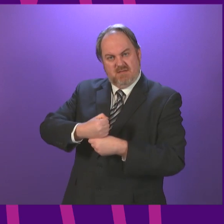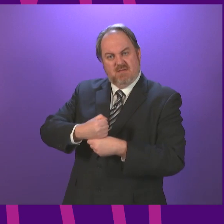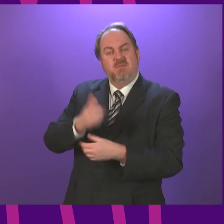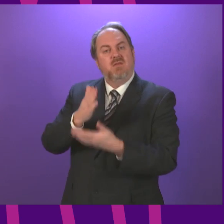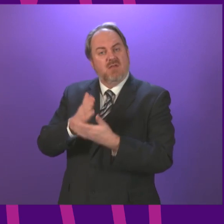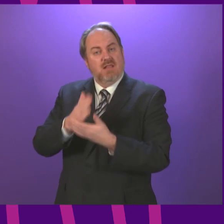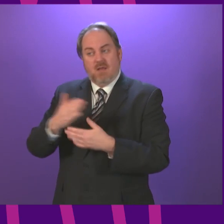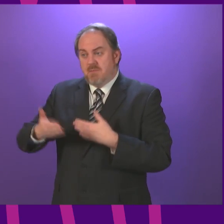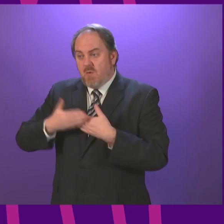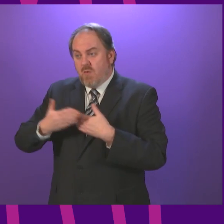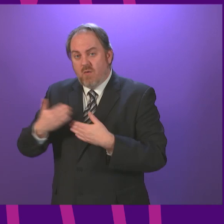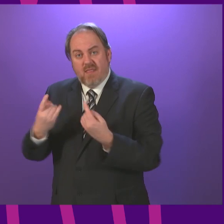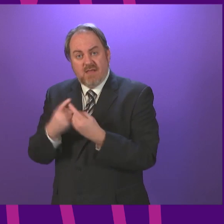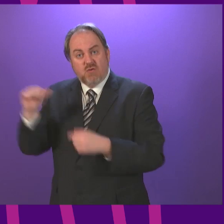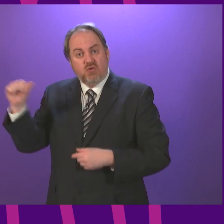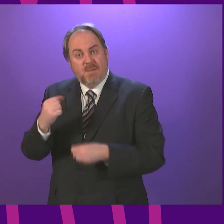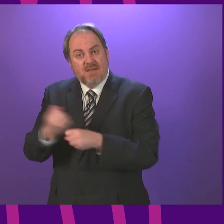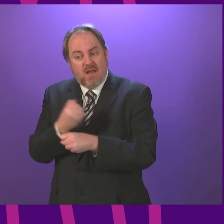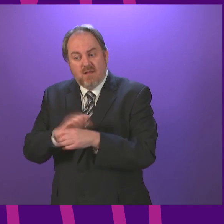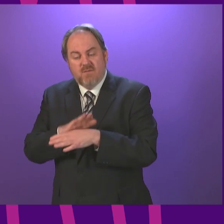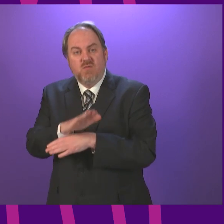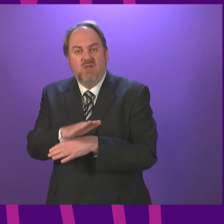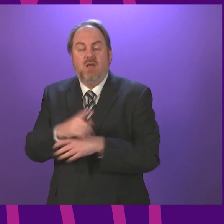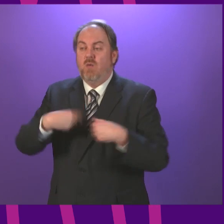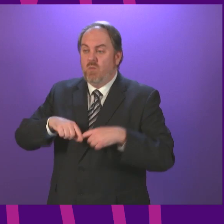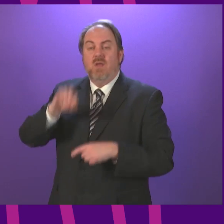action is necessary in that respect, I am sure that Police Scotland will take that on board.